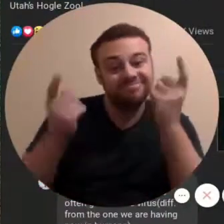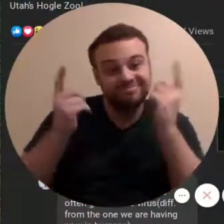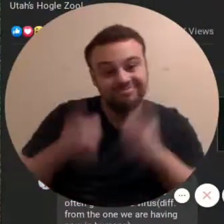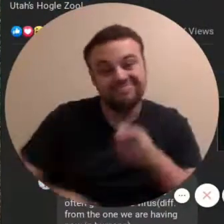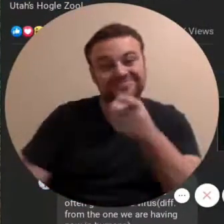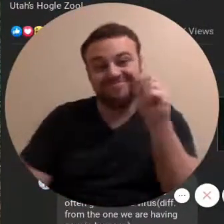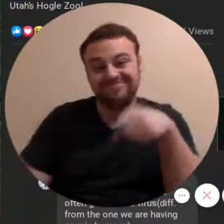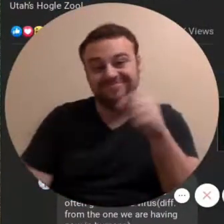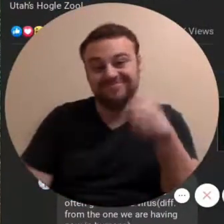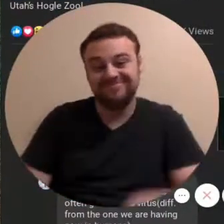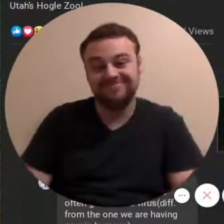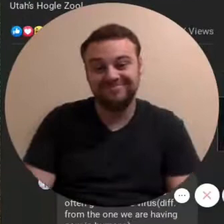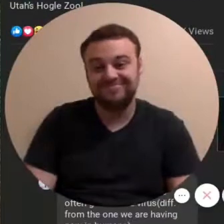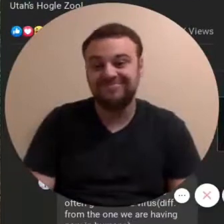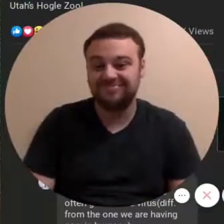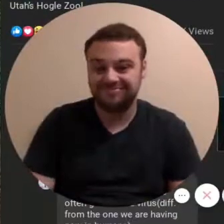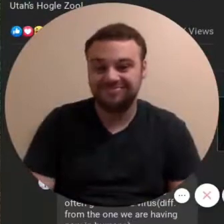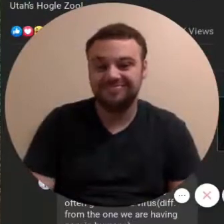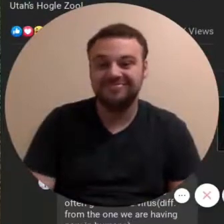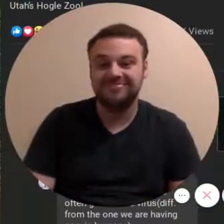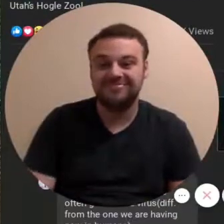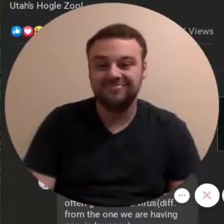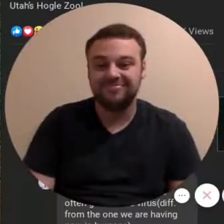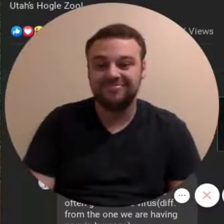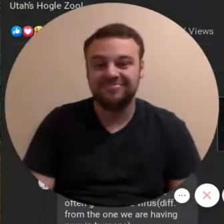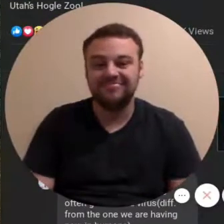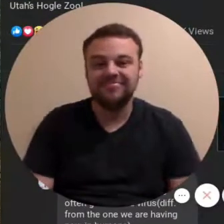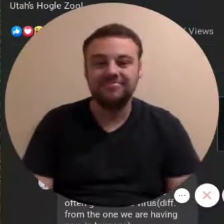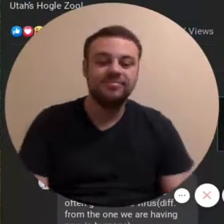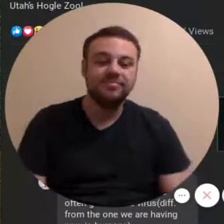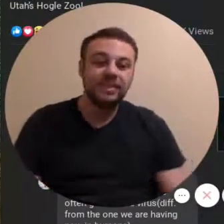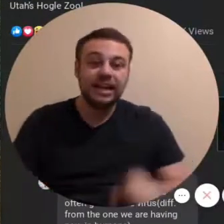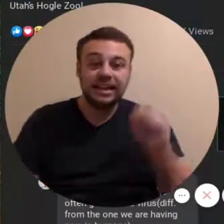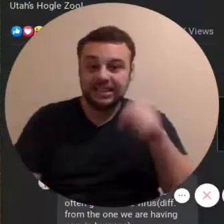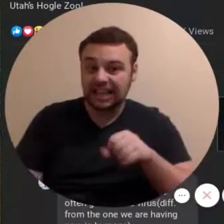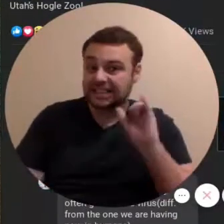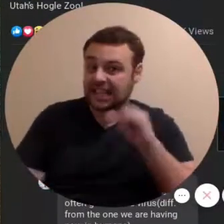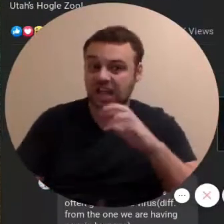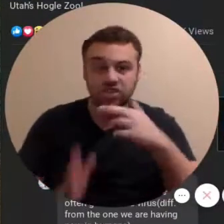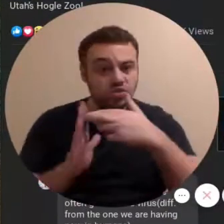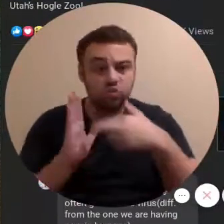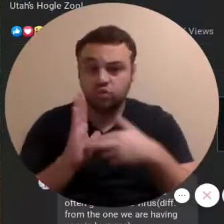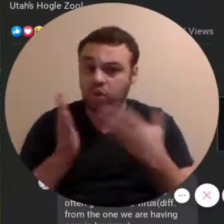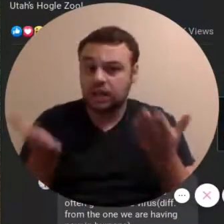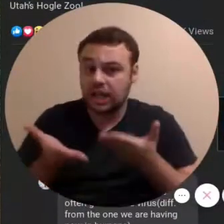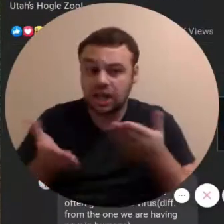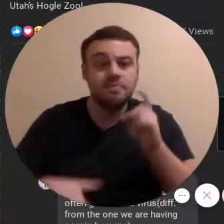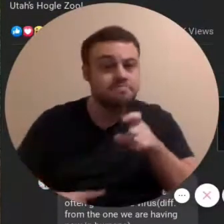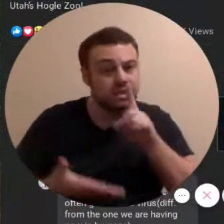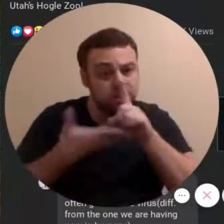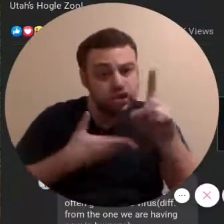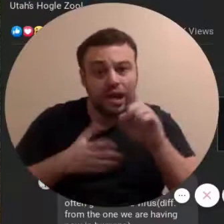So yeah, that's certainly a part of your protocol, part of your care of these animals, is checking every morning. Gwen: So I check every single day.